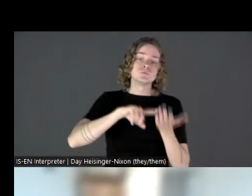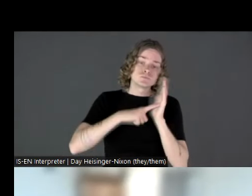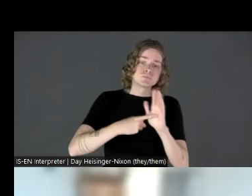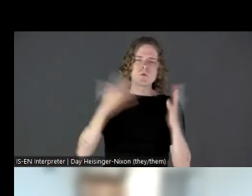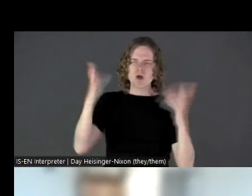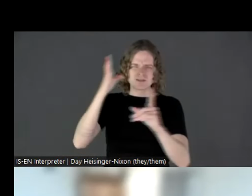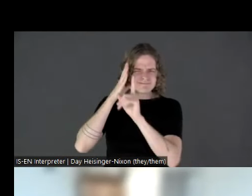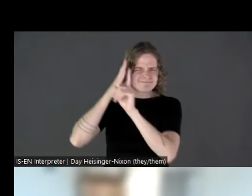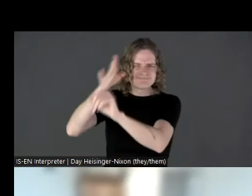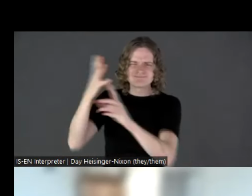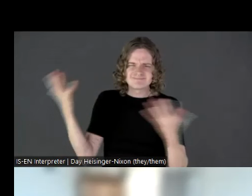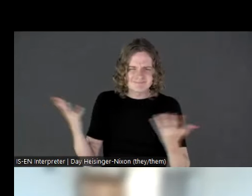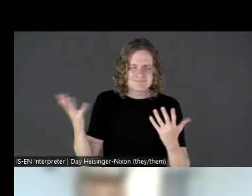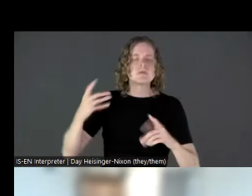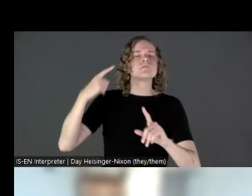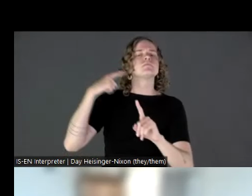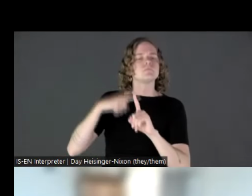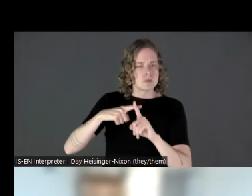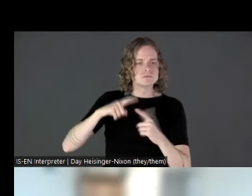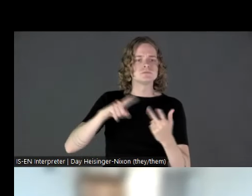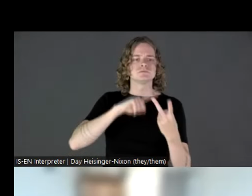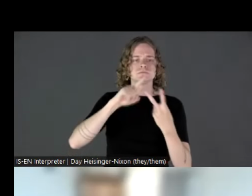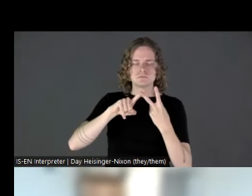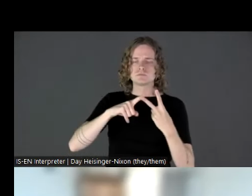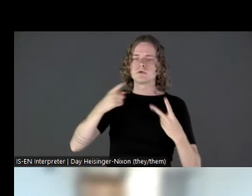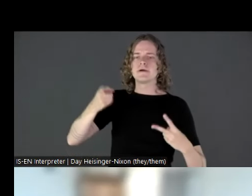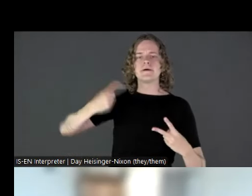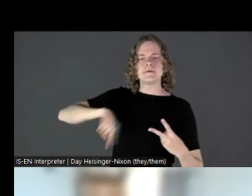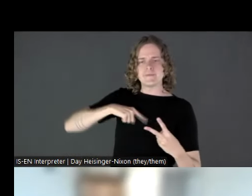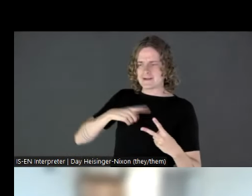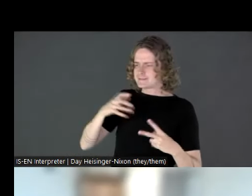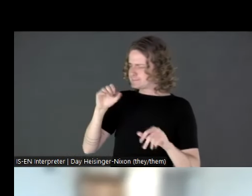Working Groups and focal points. On the right hand side we have the